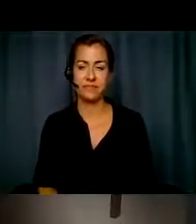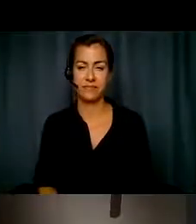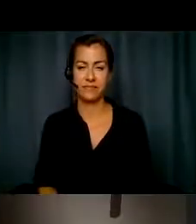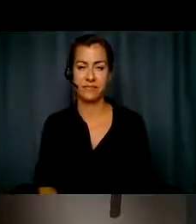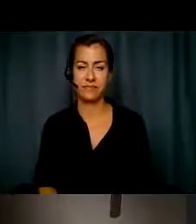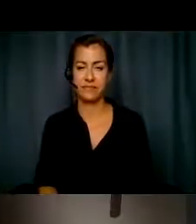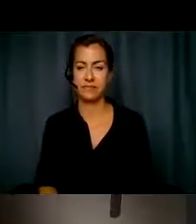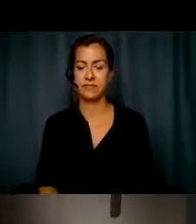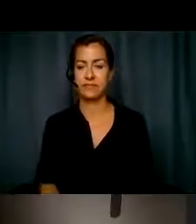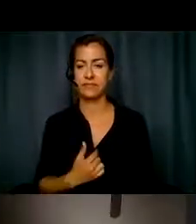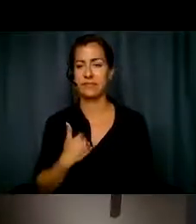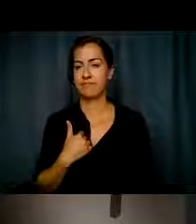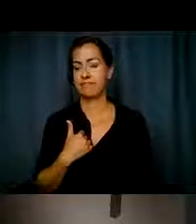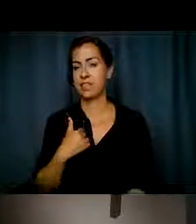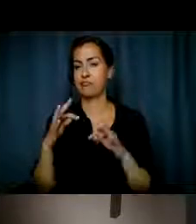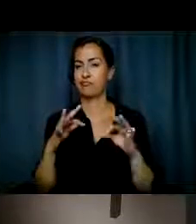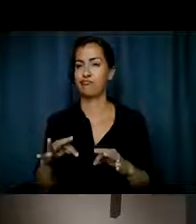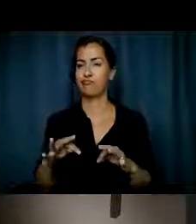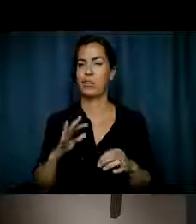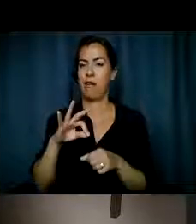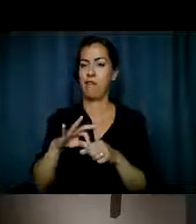we see that if people with disabilities voted